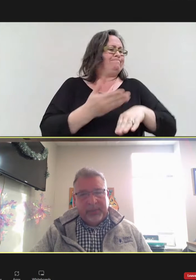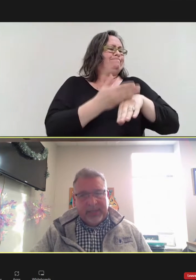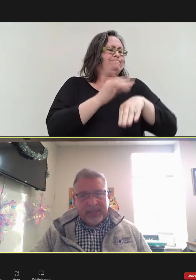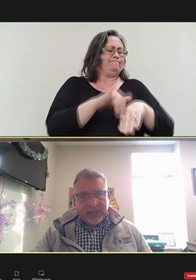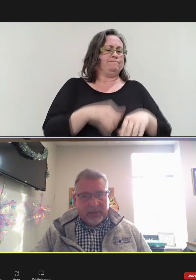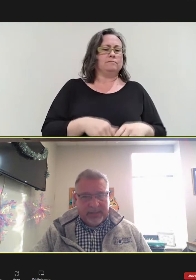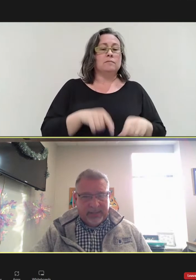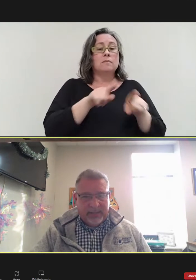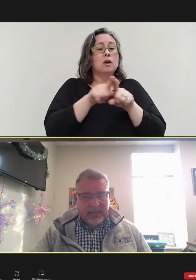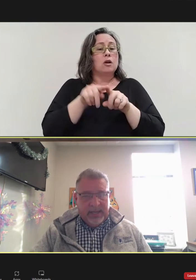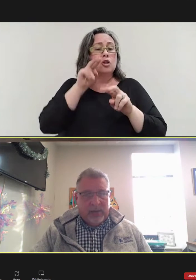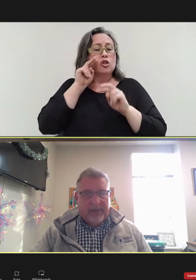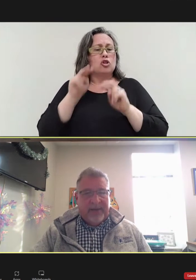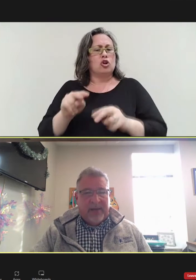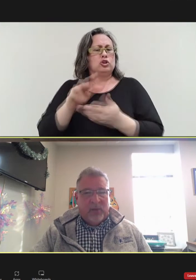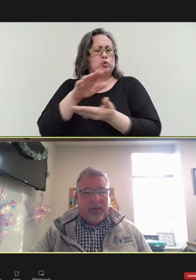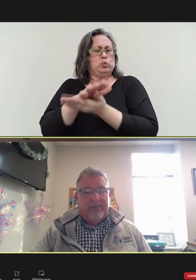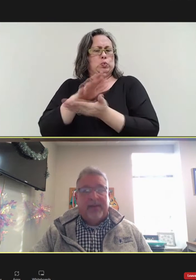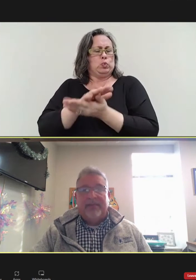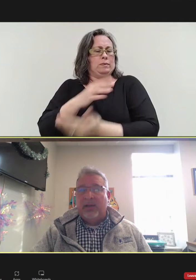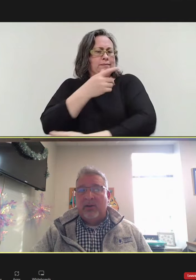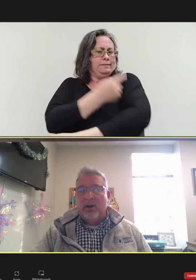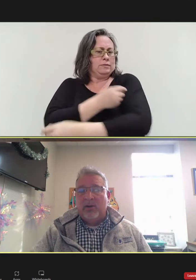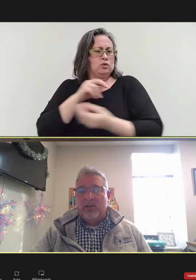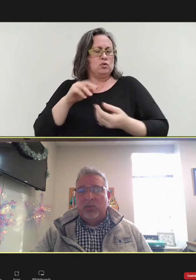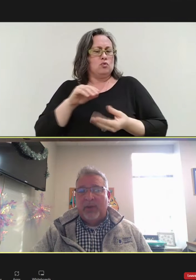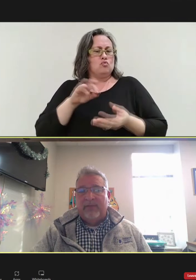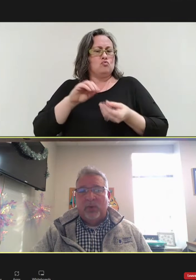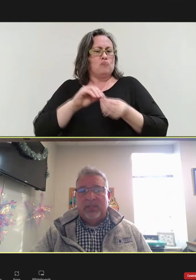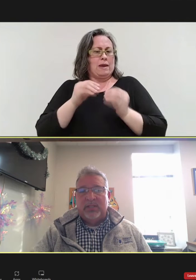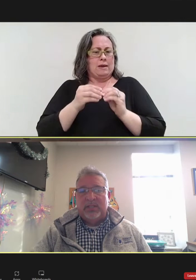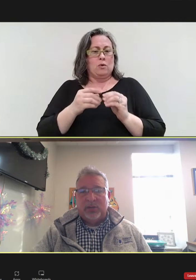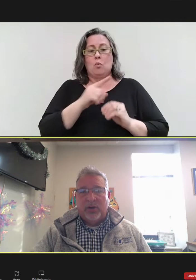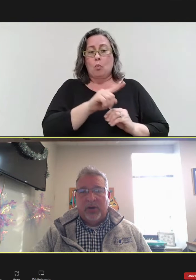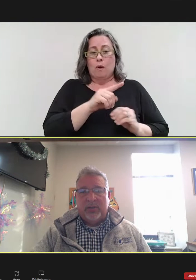immunization rates. And we found that one in five kindergartners, one in four sixth graders,